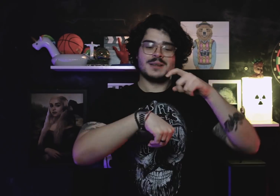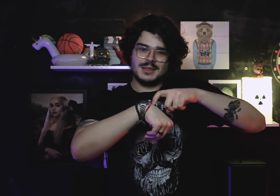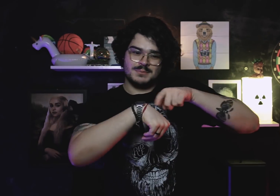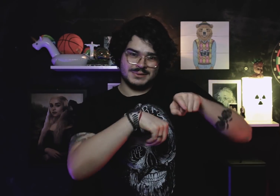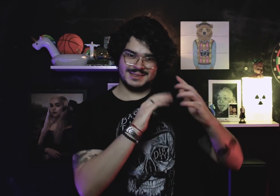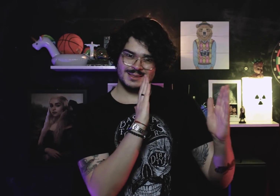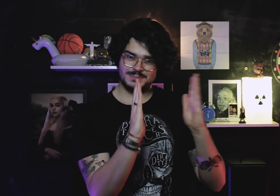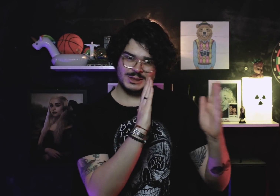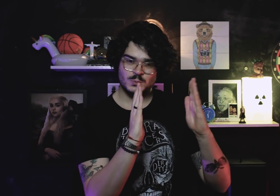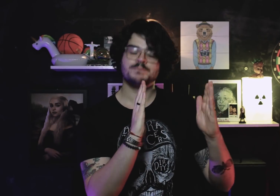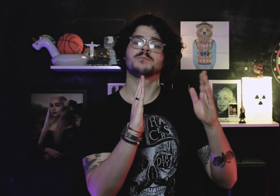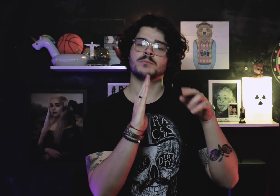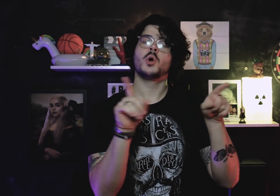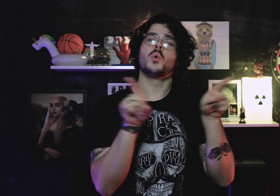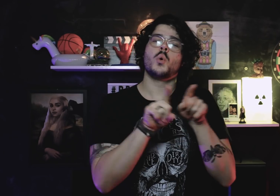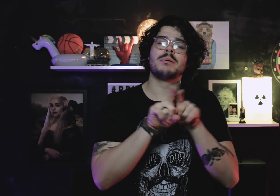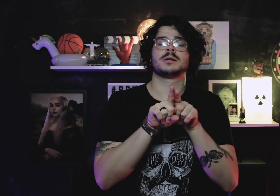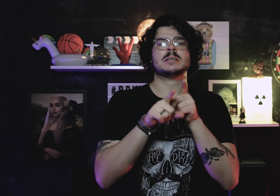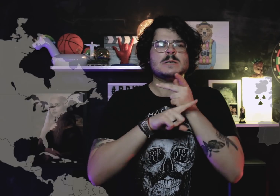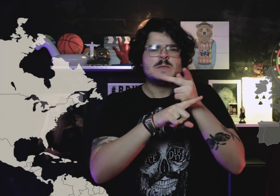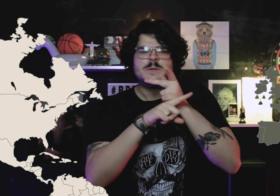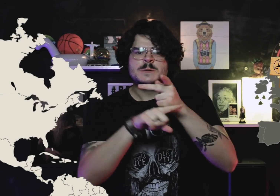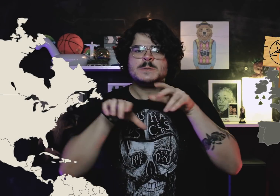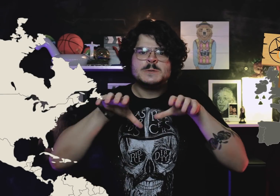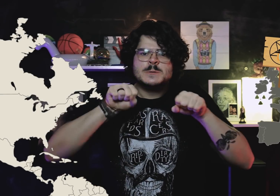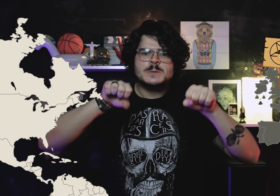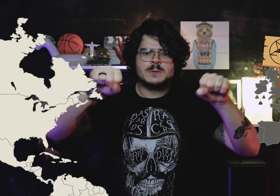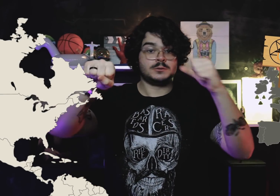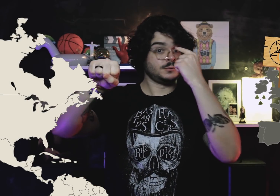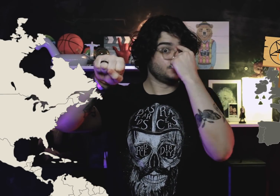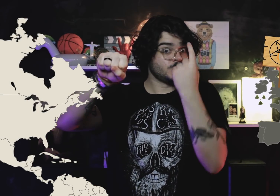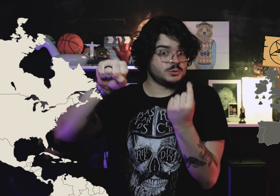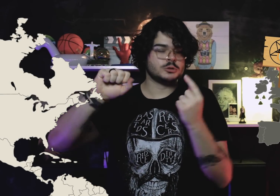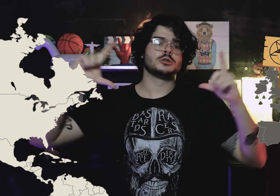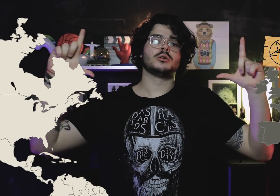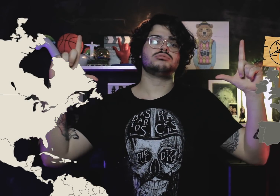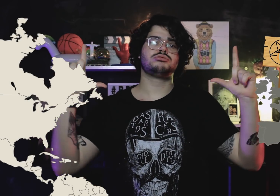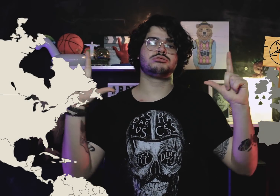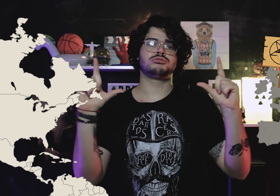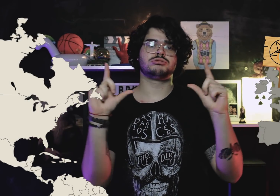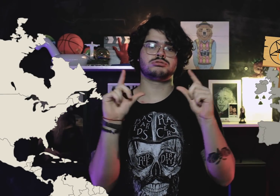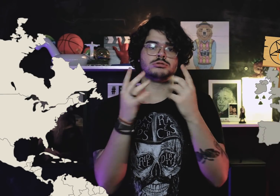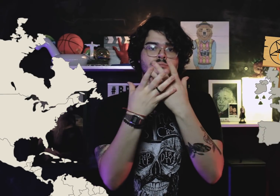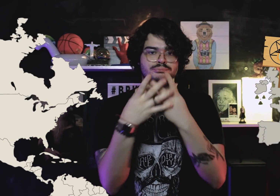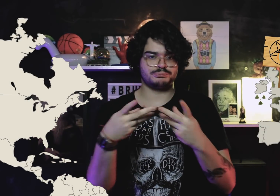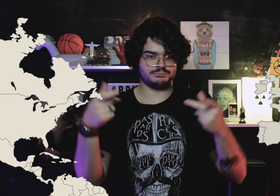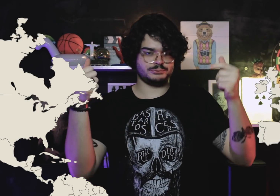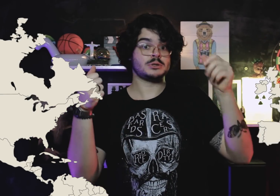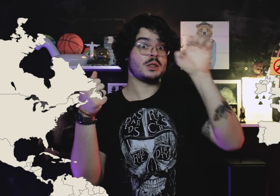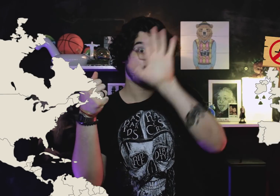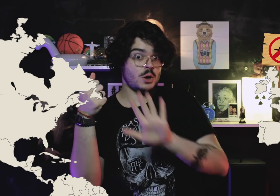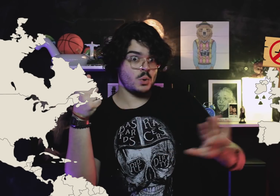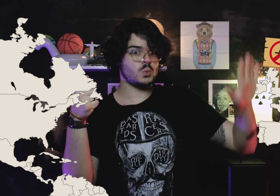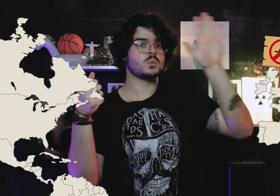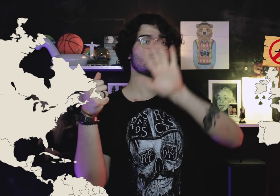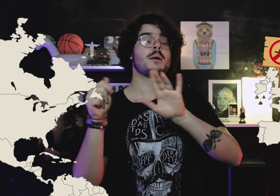At that time, the witch hunt started to decrease in Europe,